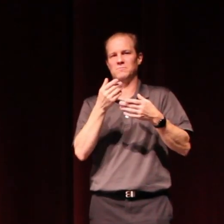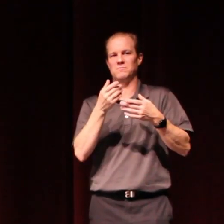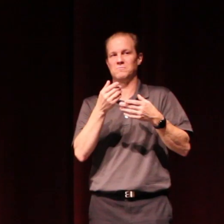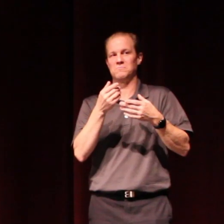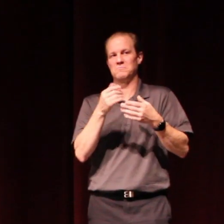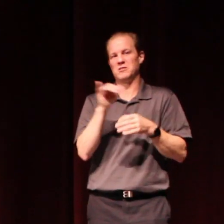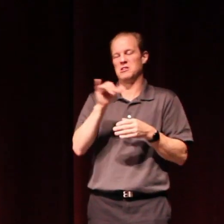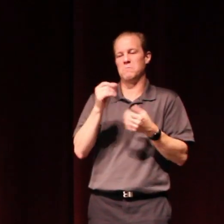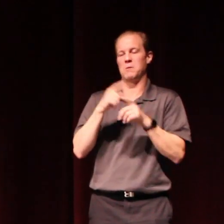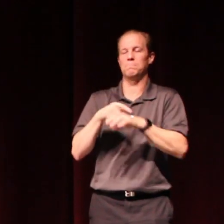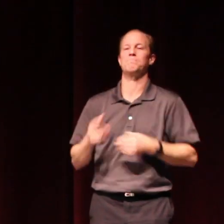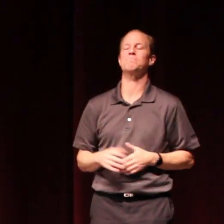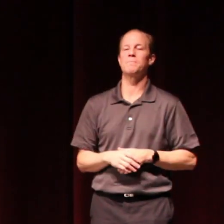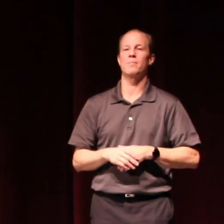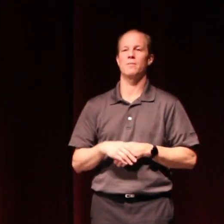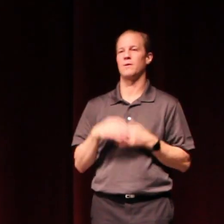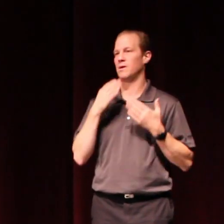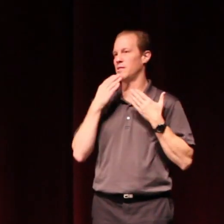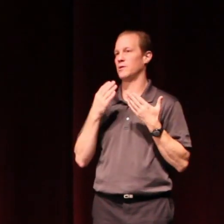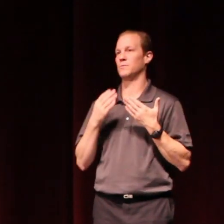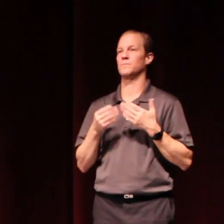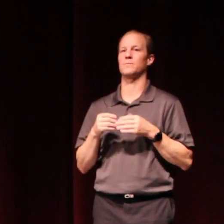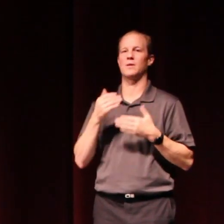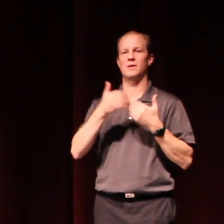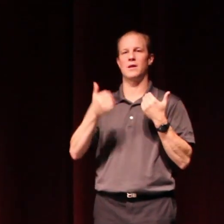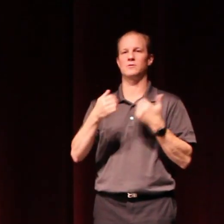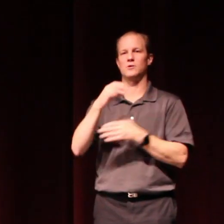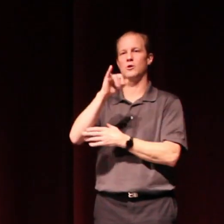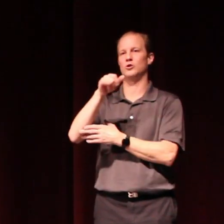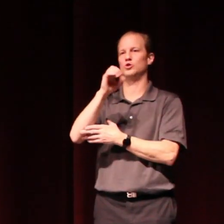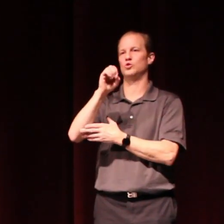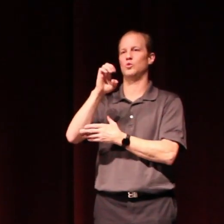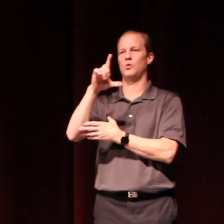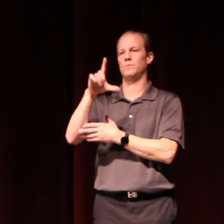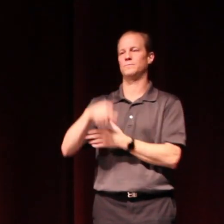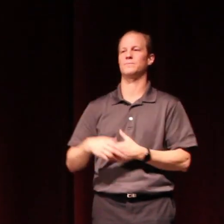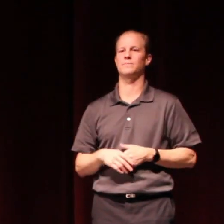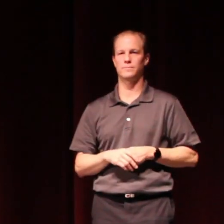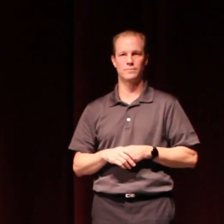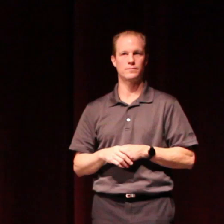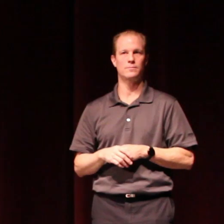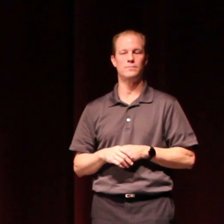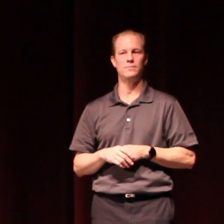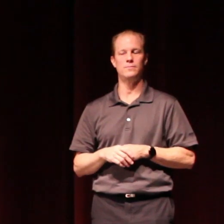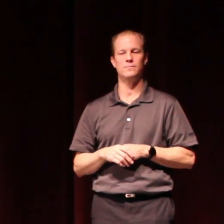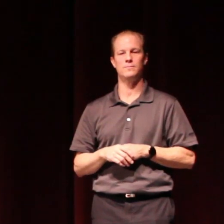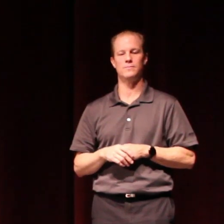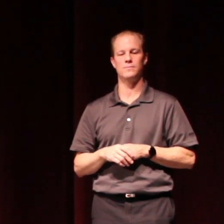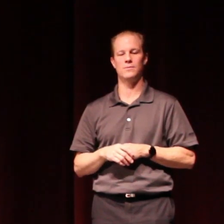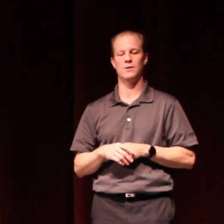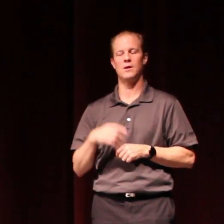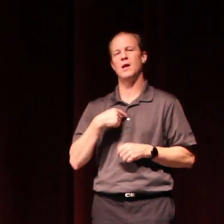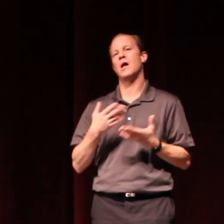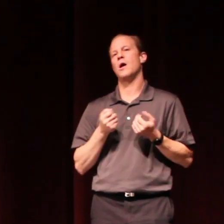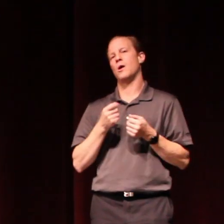Thank you. Next we will hear from Joel Spotts. When you're talking about time management,